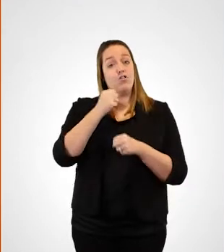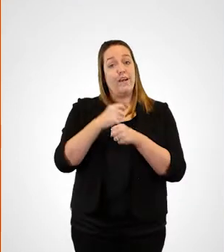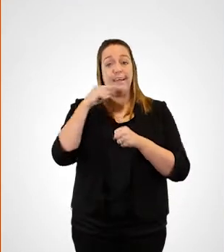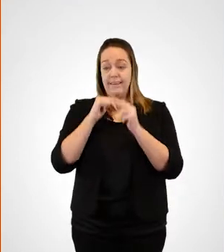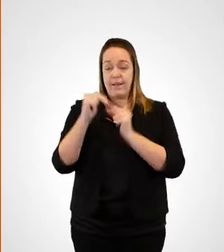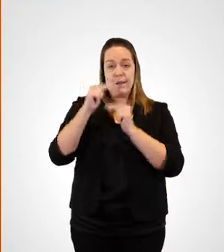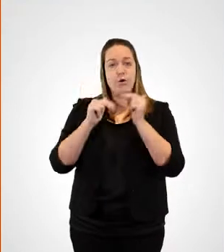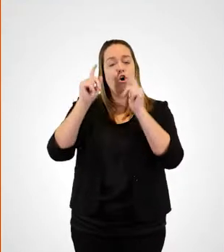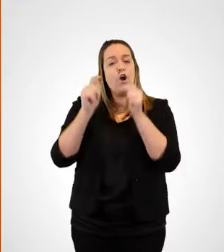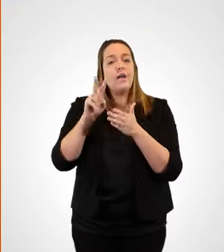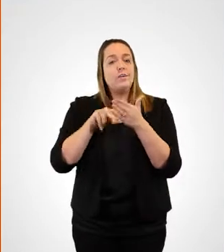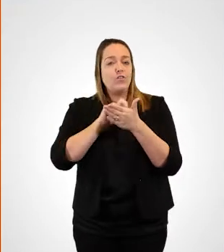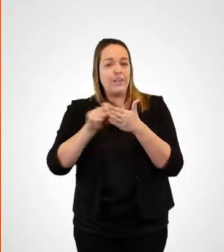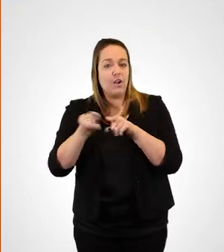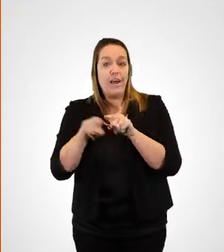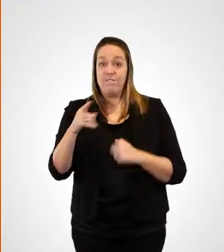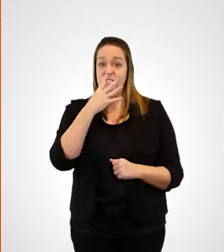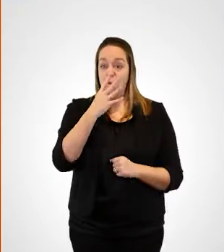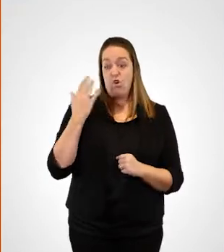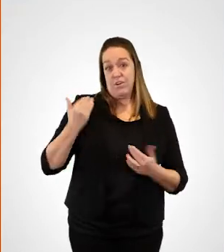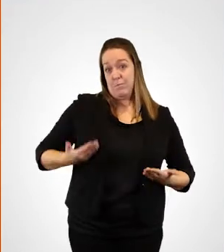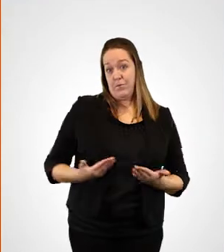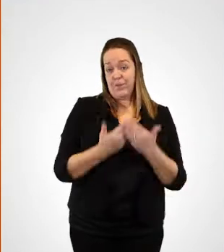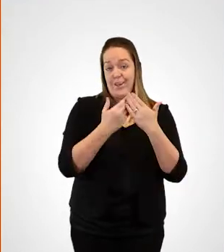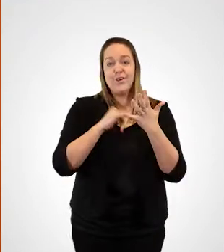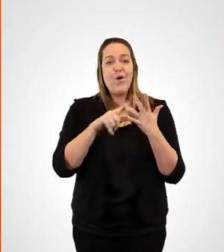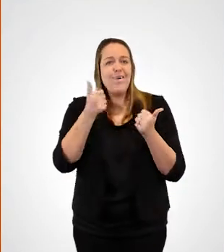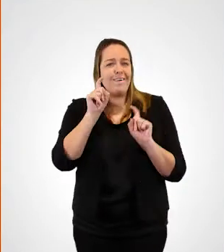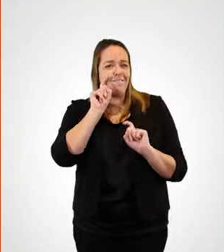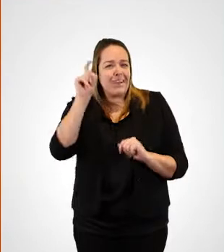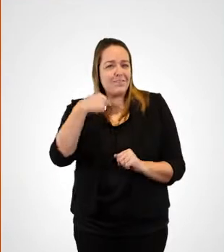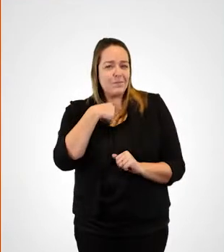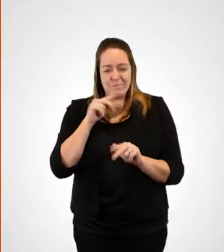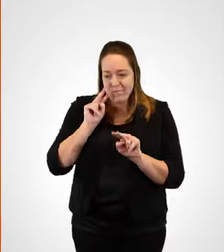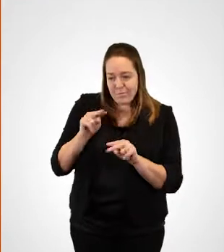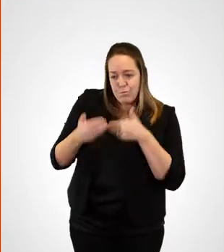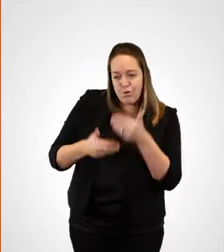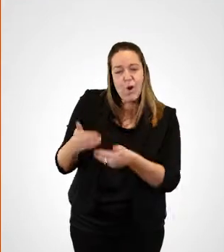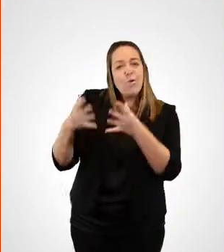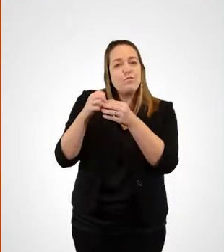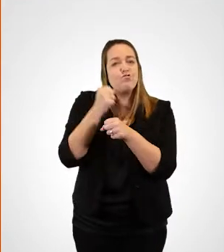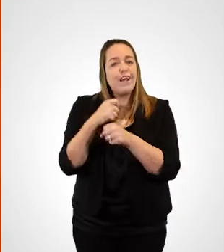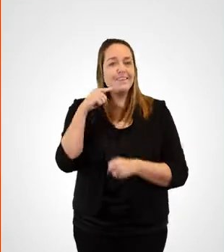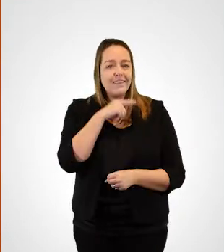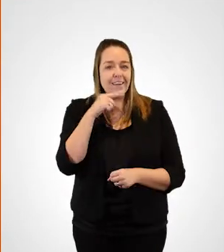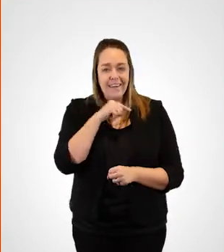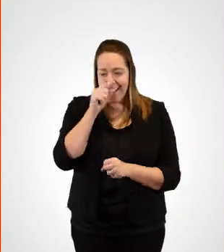He's now 4, he just had his birthday, so it's been fun for me to revisit that process with him and also to be able to capture some moments